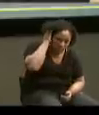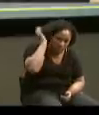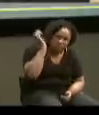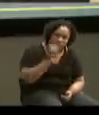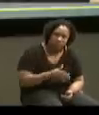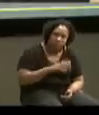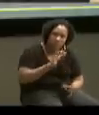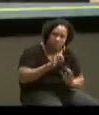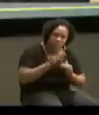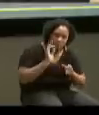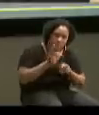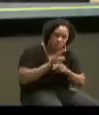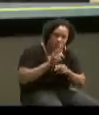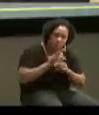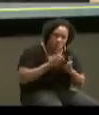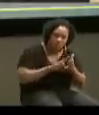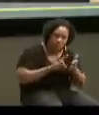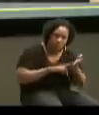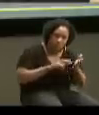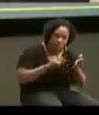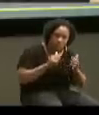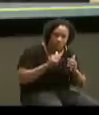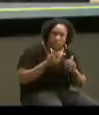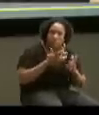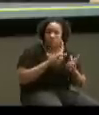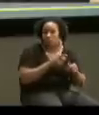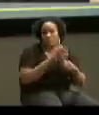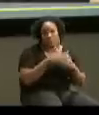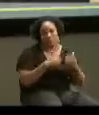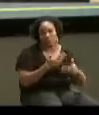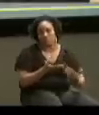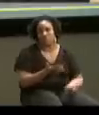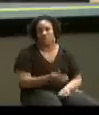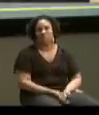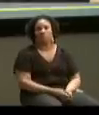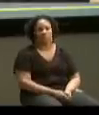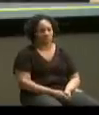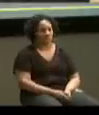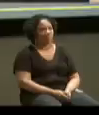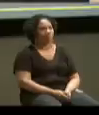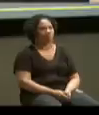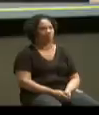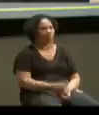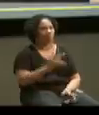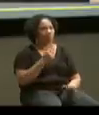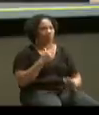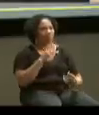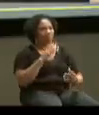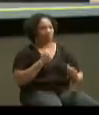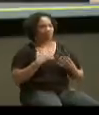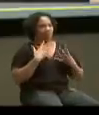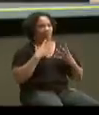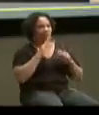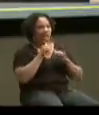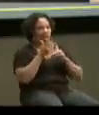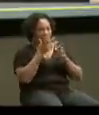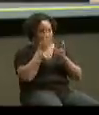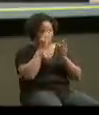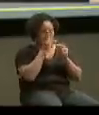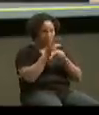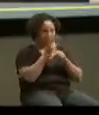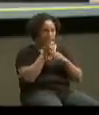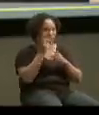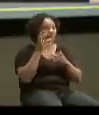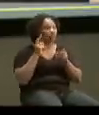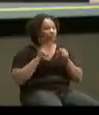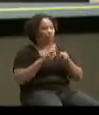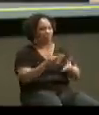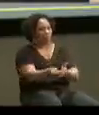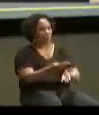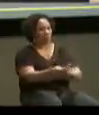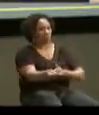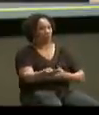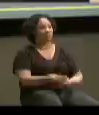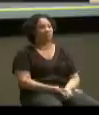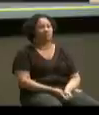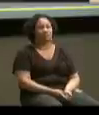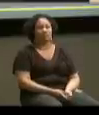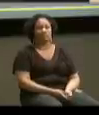QUESTION IS IN REFERENCE TO HOW WILL THIS REPORTING BE USED IN